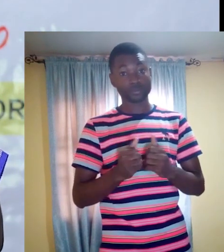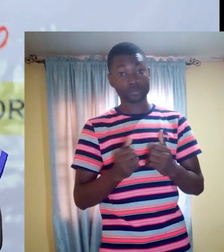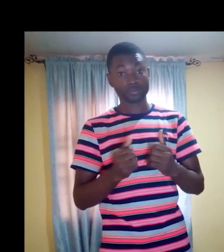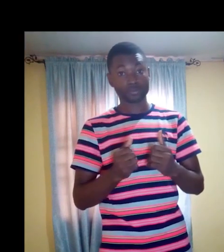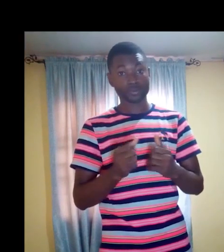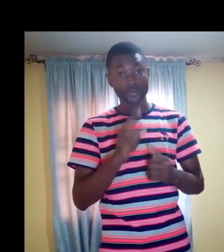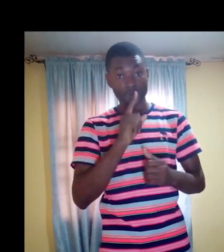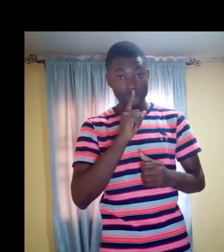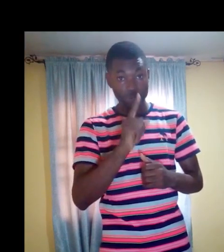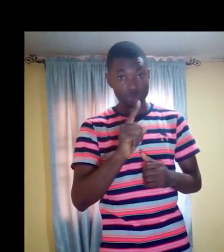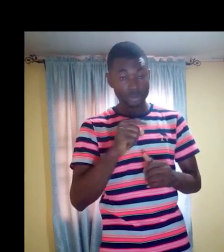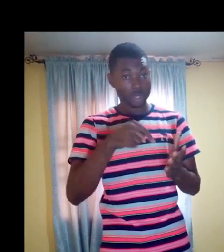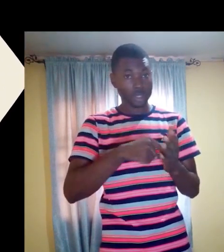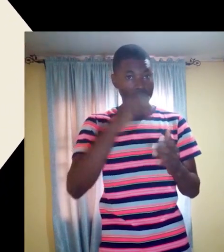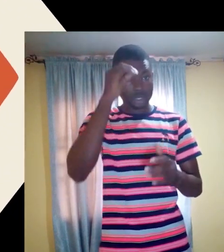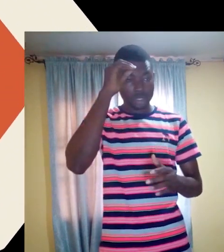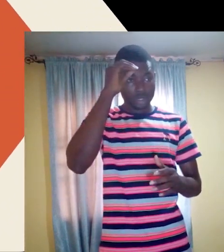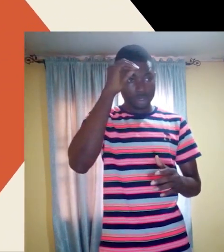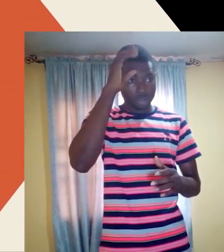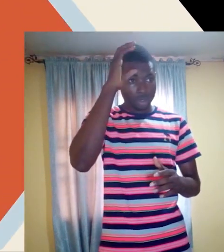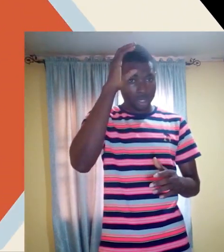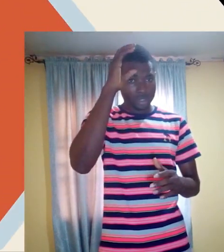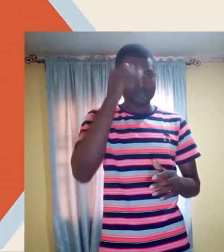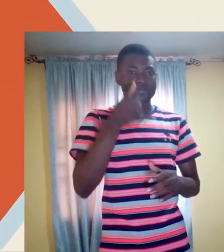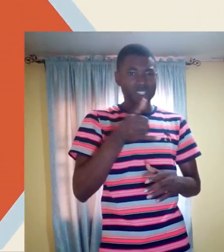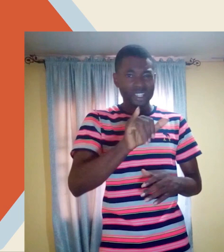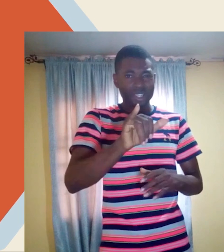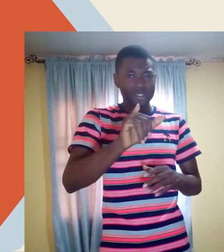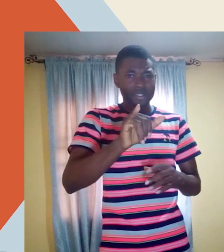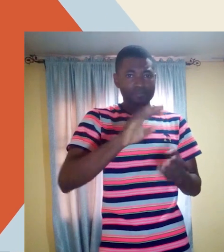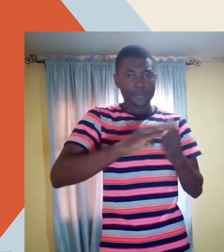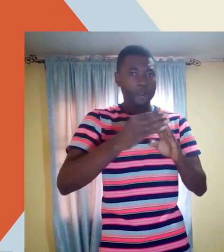of the hearing people.